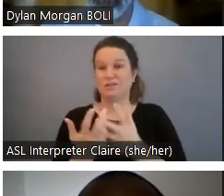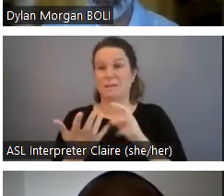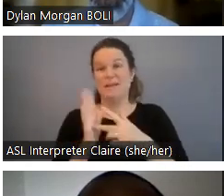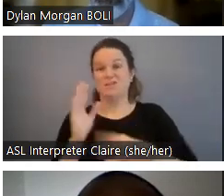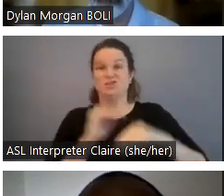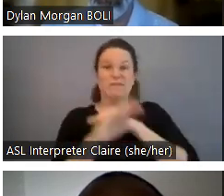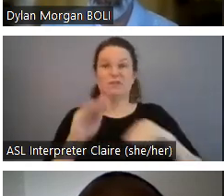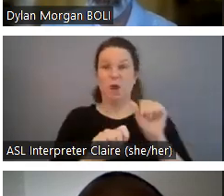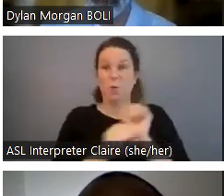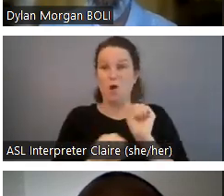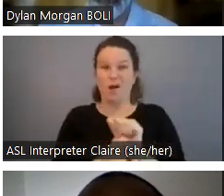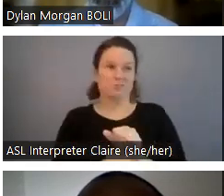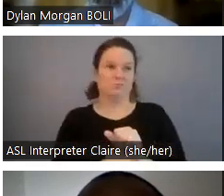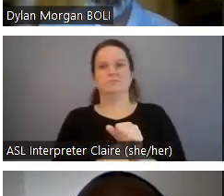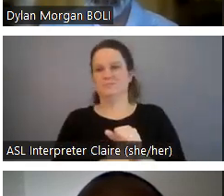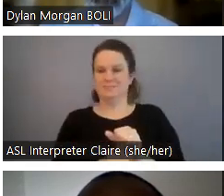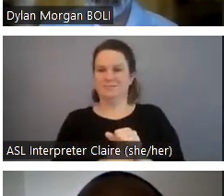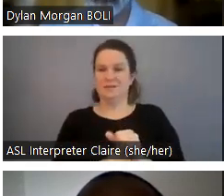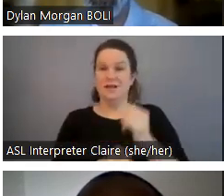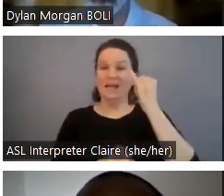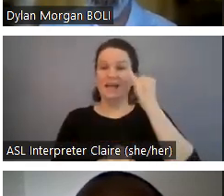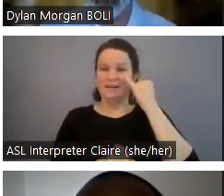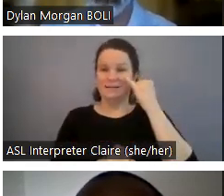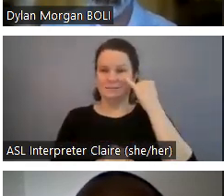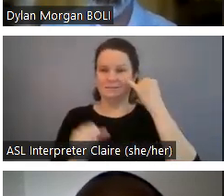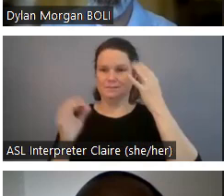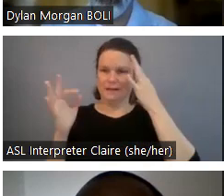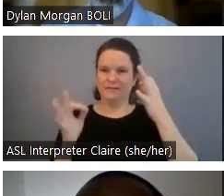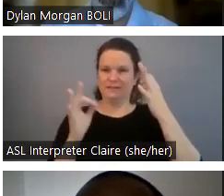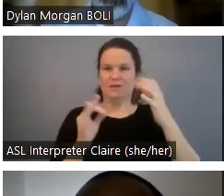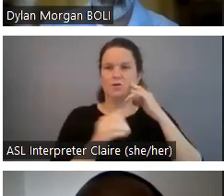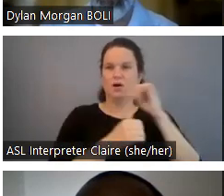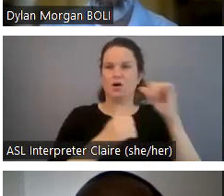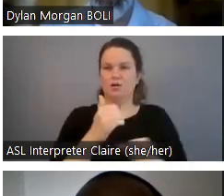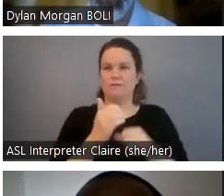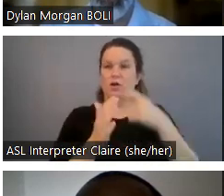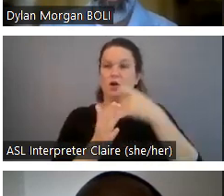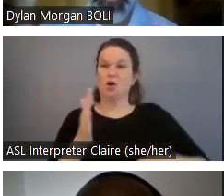doing something. And all of those decisions kind of fall into the